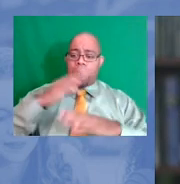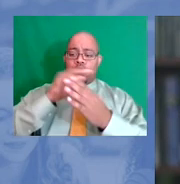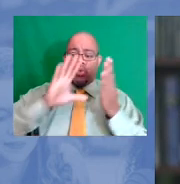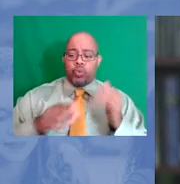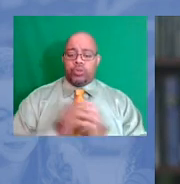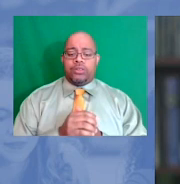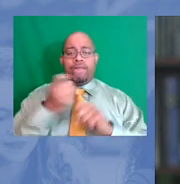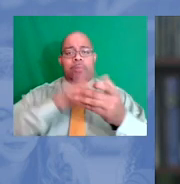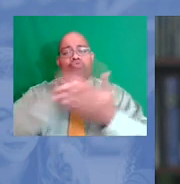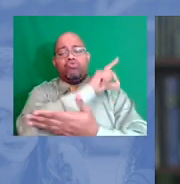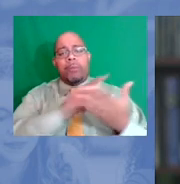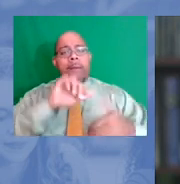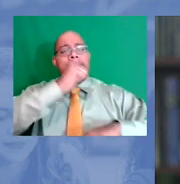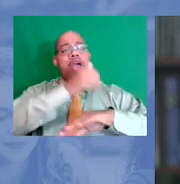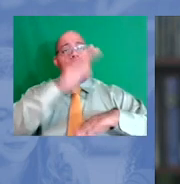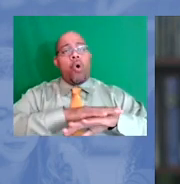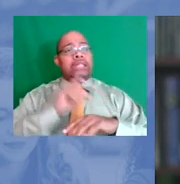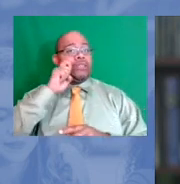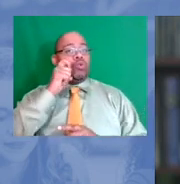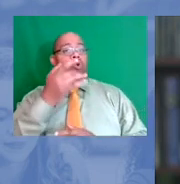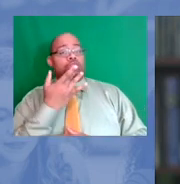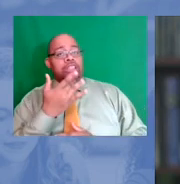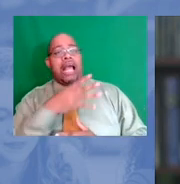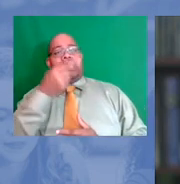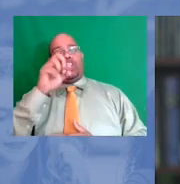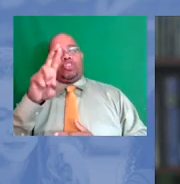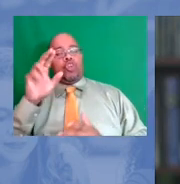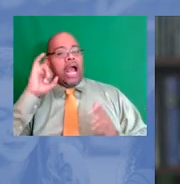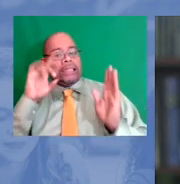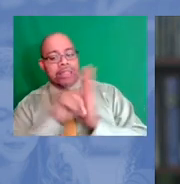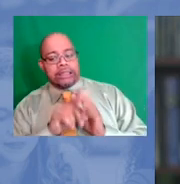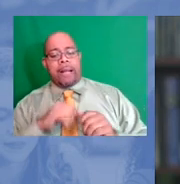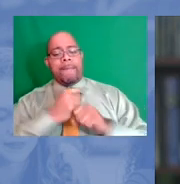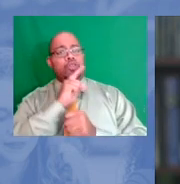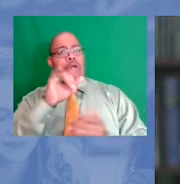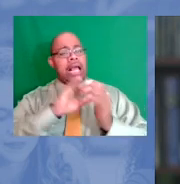ON SEXUAL ORIENTATION AND GENDER IDENTITY. MAKING CLEAR THAT EVERY STUDENT NO MATTER